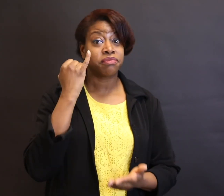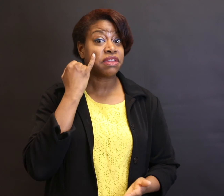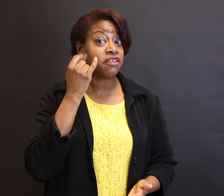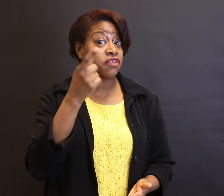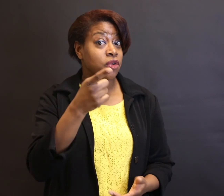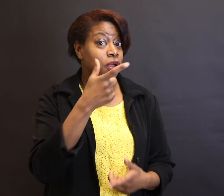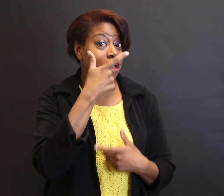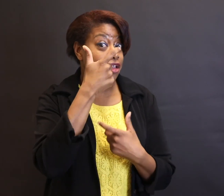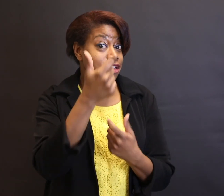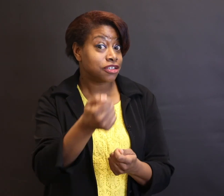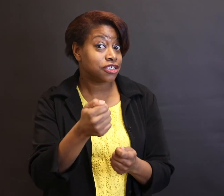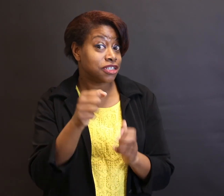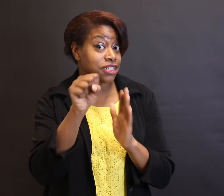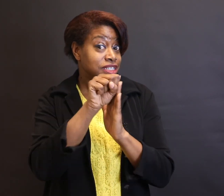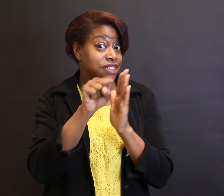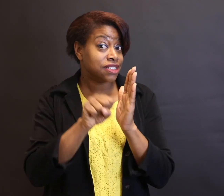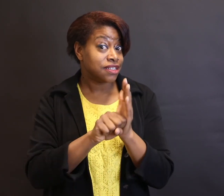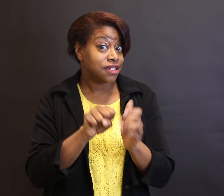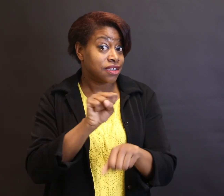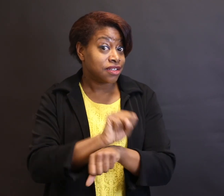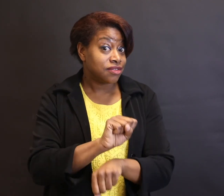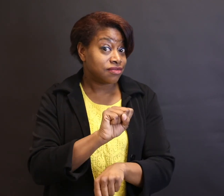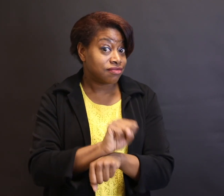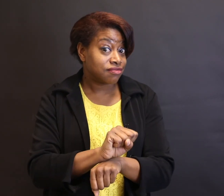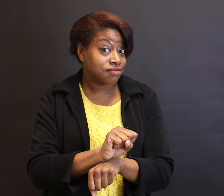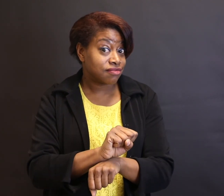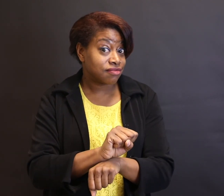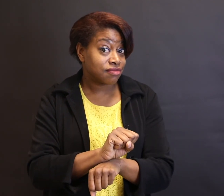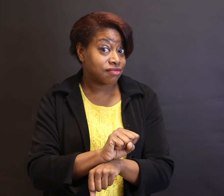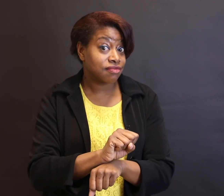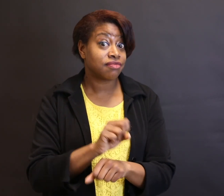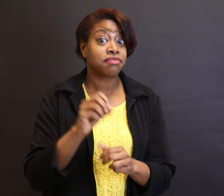If you are interested in state employment,